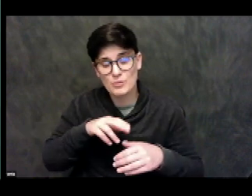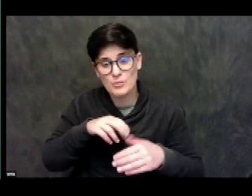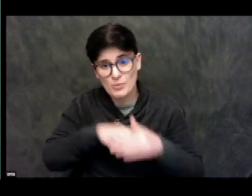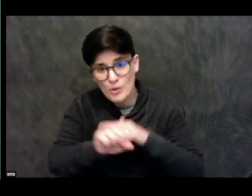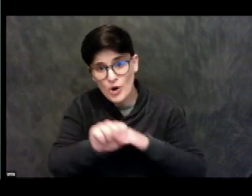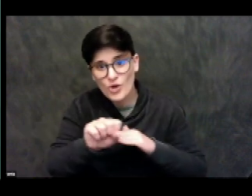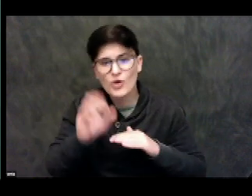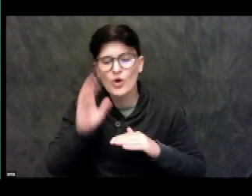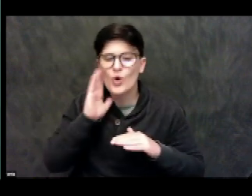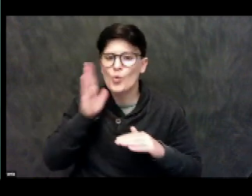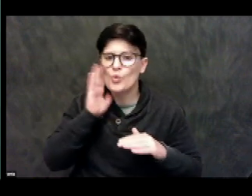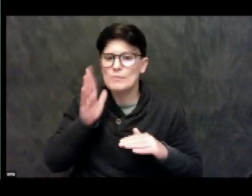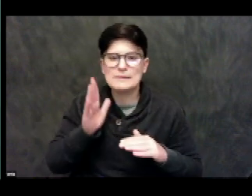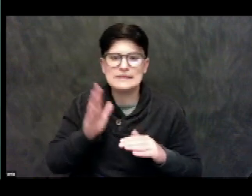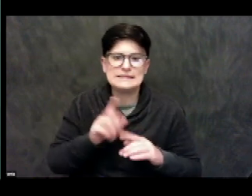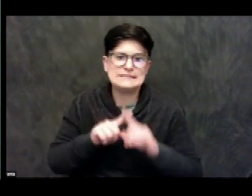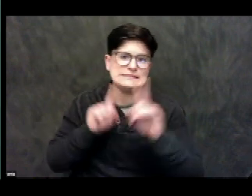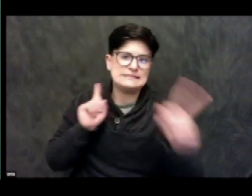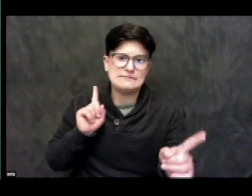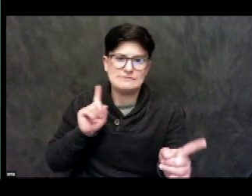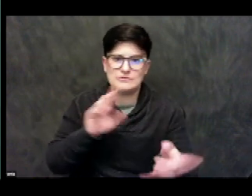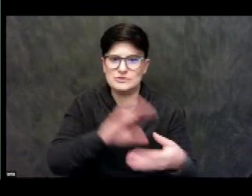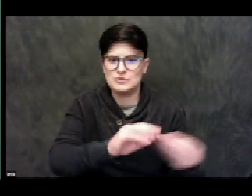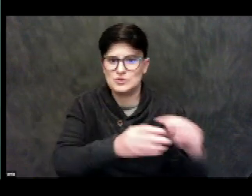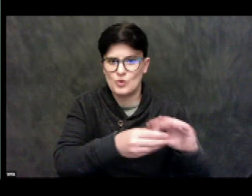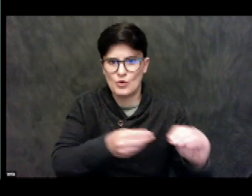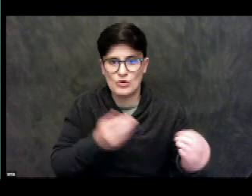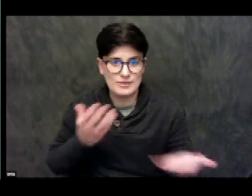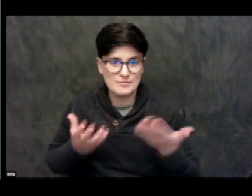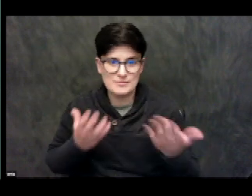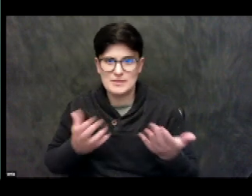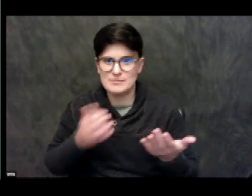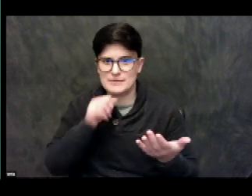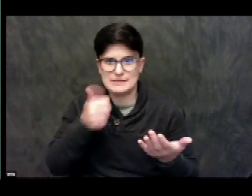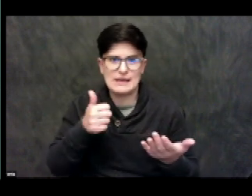much different and possibly not as successful.